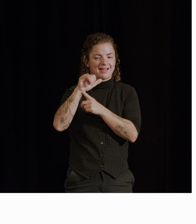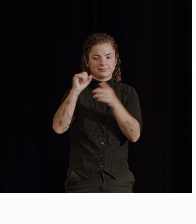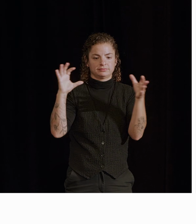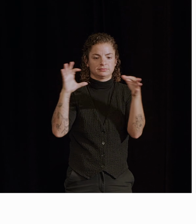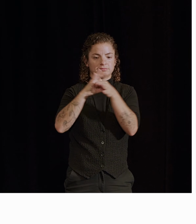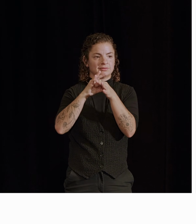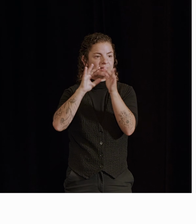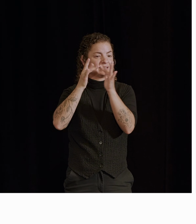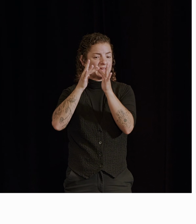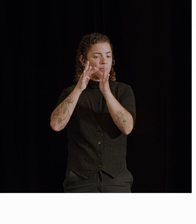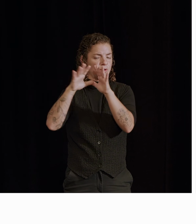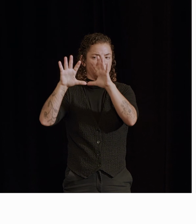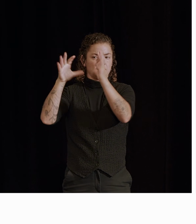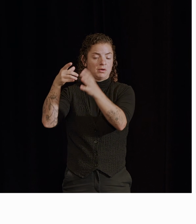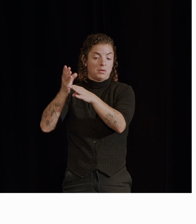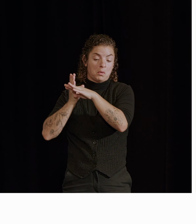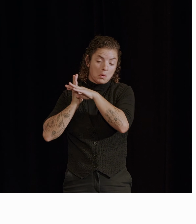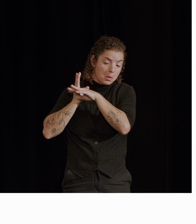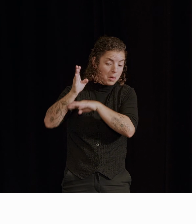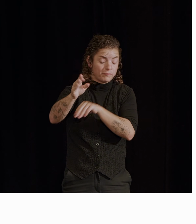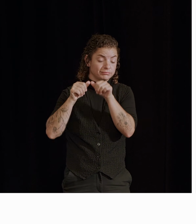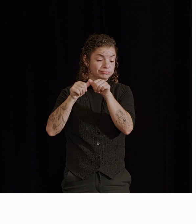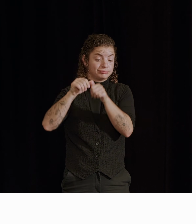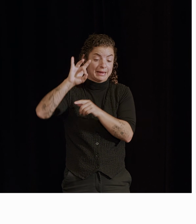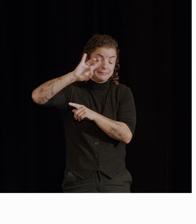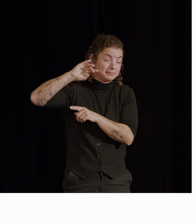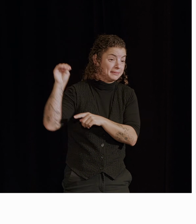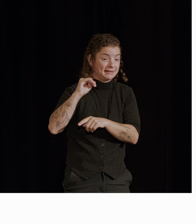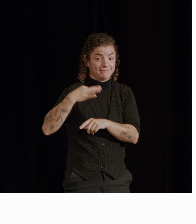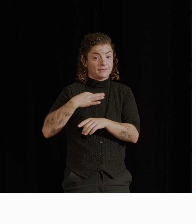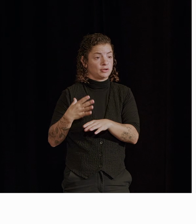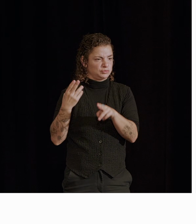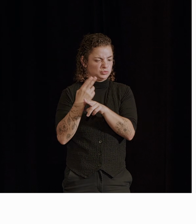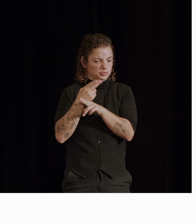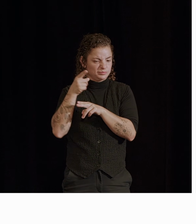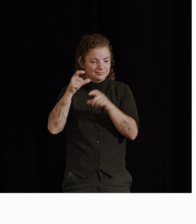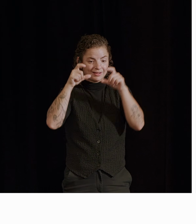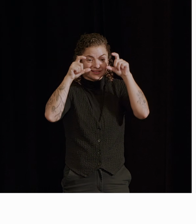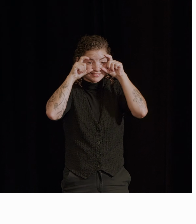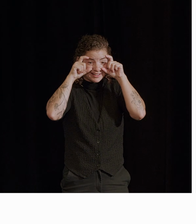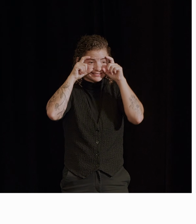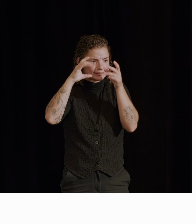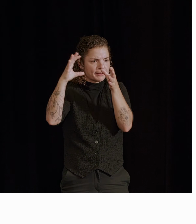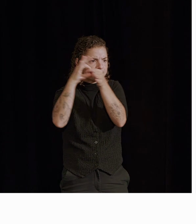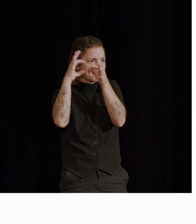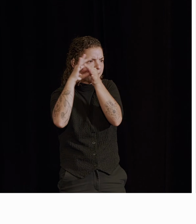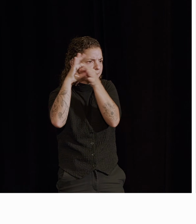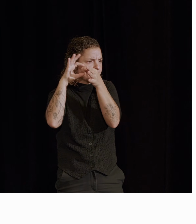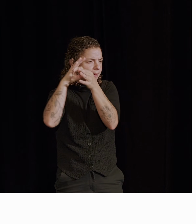The volunteer sees what the user sees through the camera and provides real-time support.